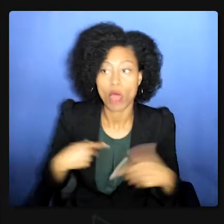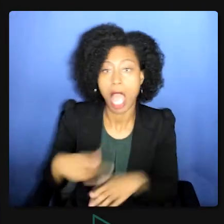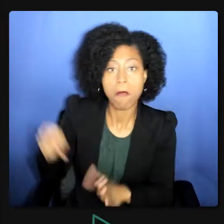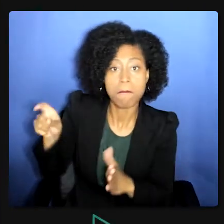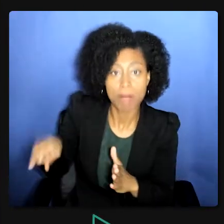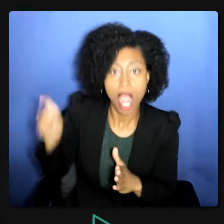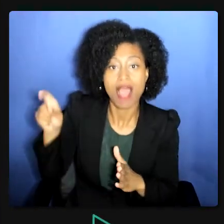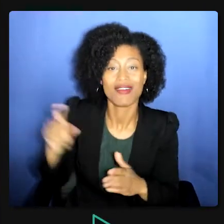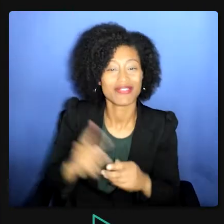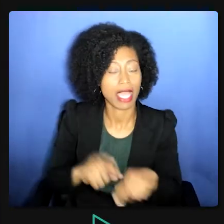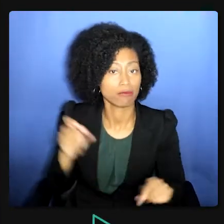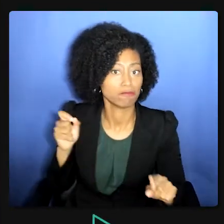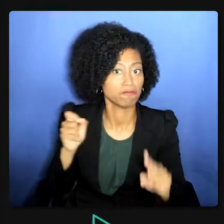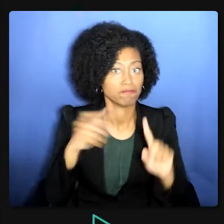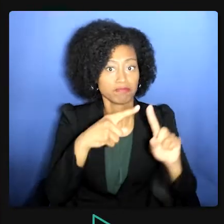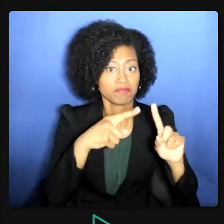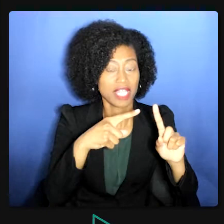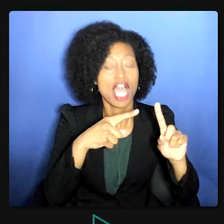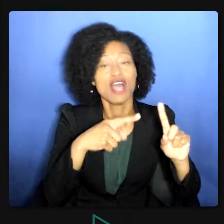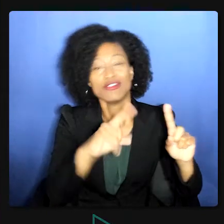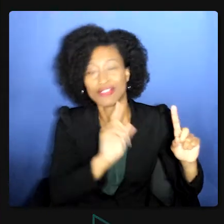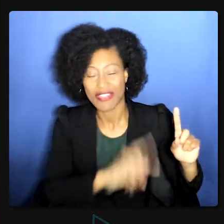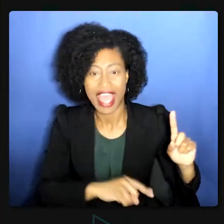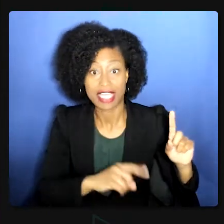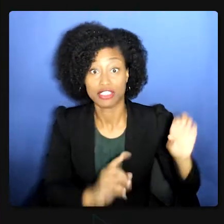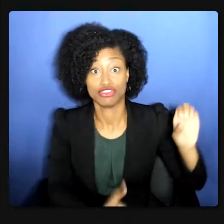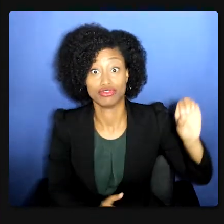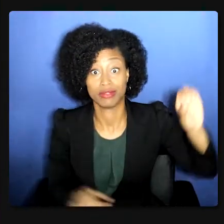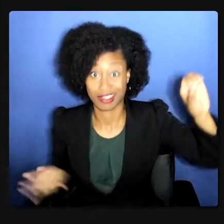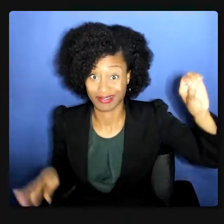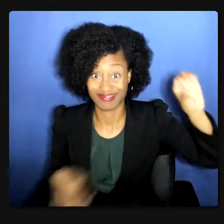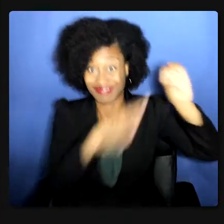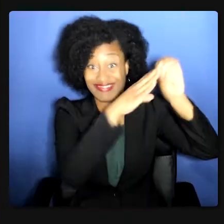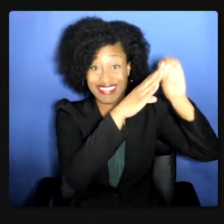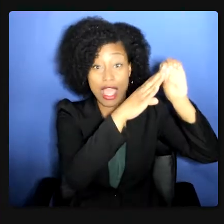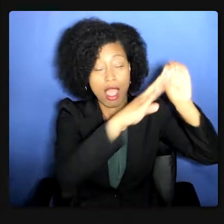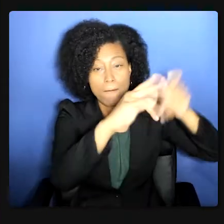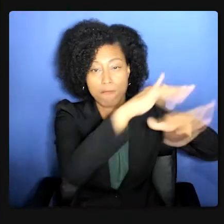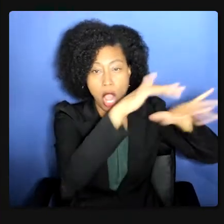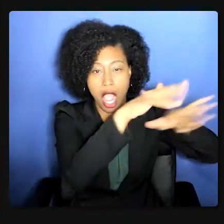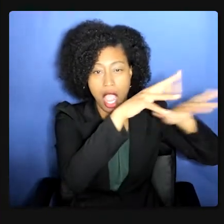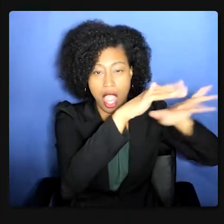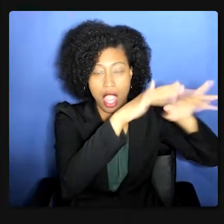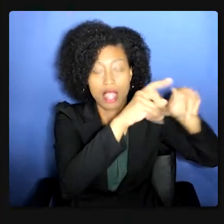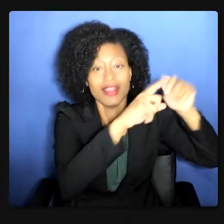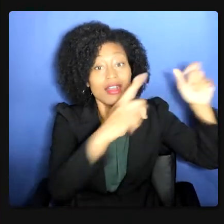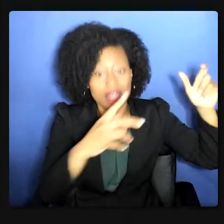This information goes to the server which has to do some processing. First of all we have to see that you don't see it,